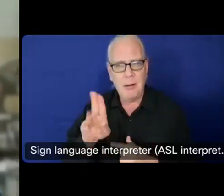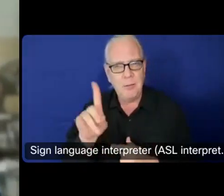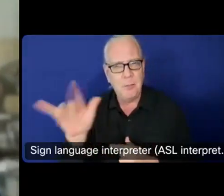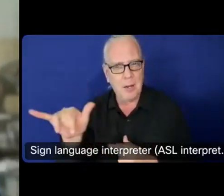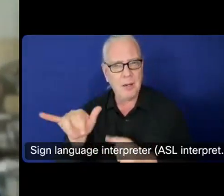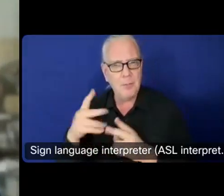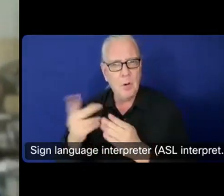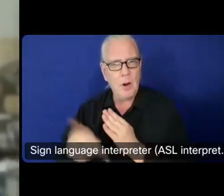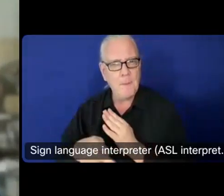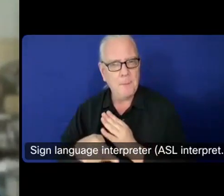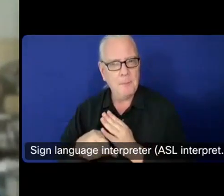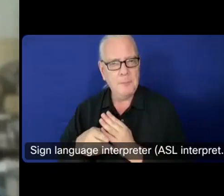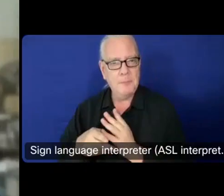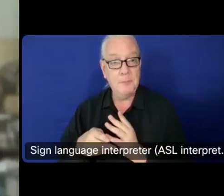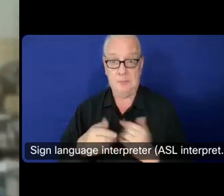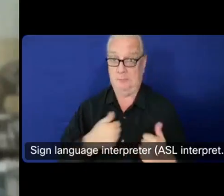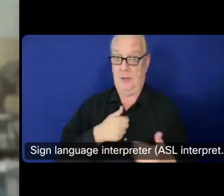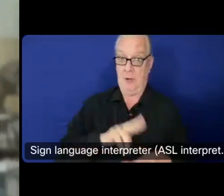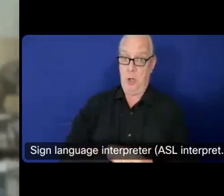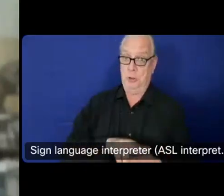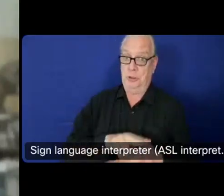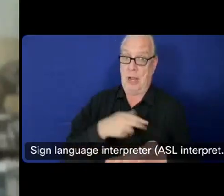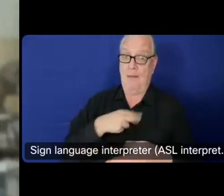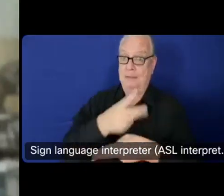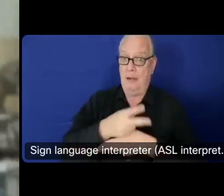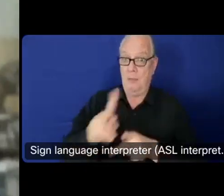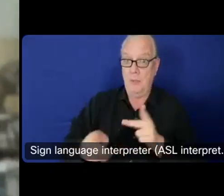taken care of people living with HIV, I know how important it is